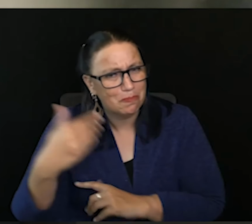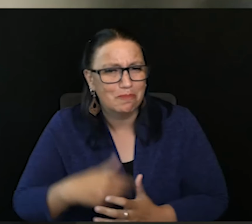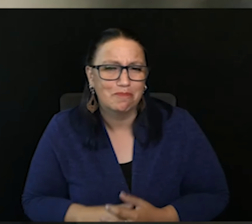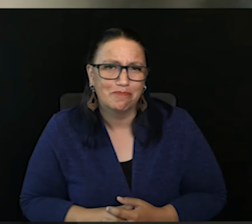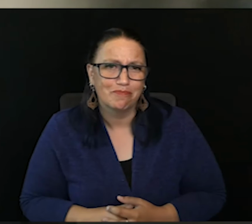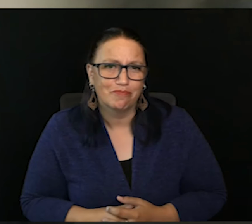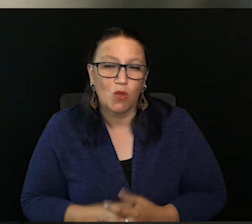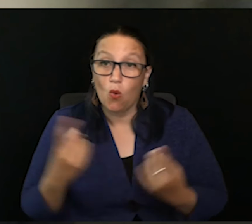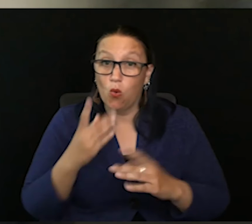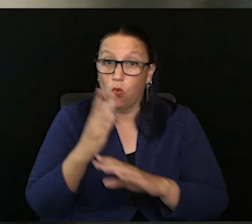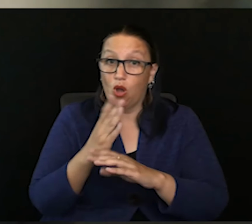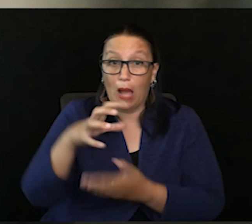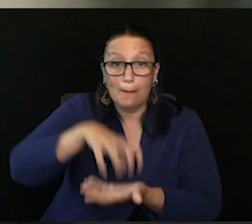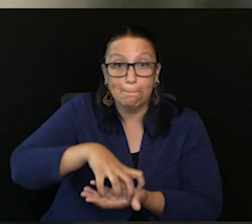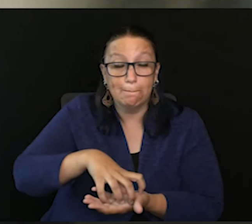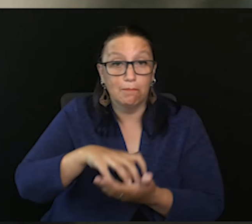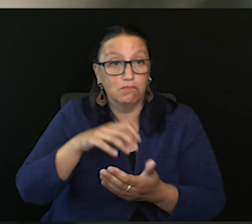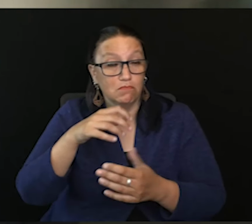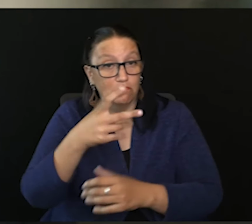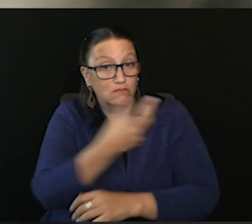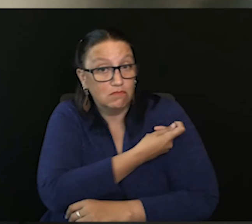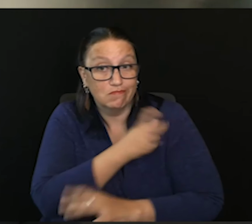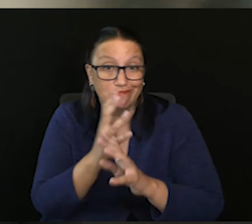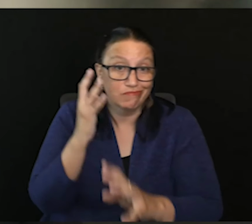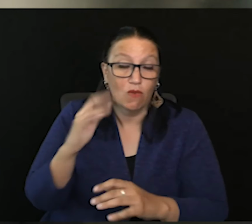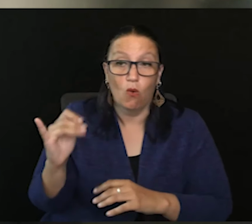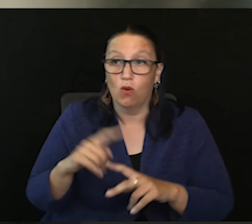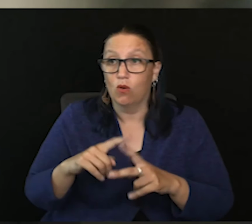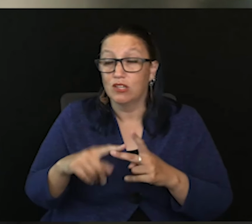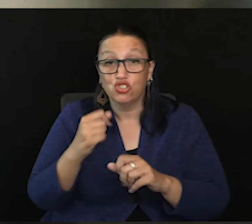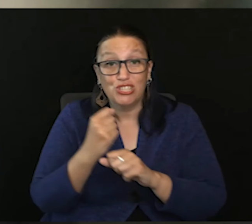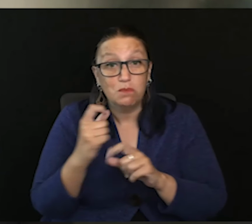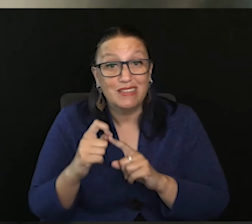everybody involved in the vaccination program, GP's and pharmacists,